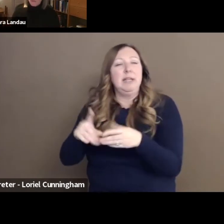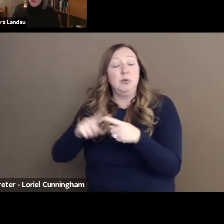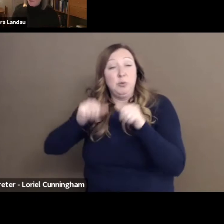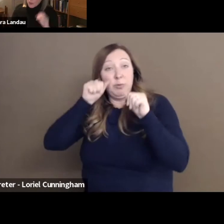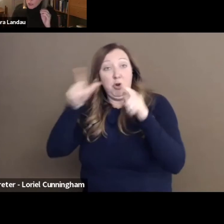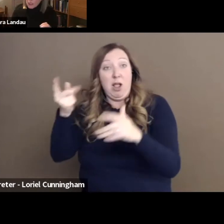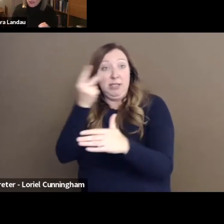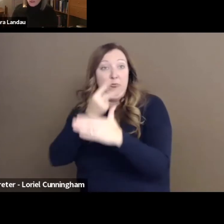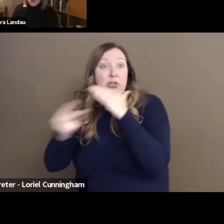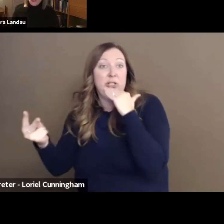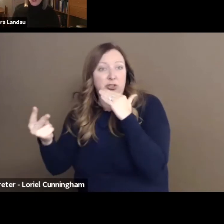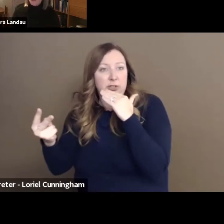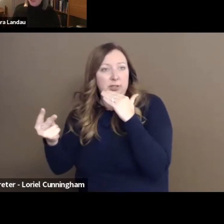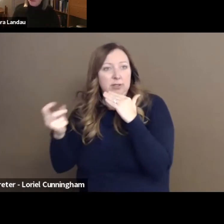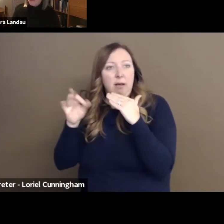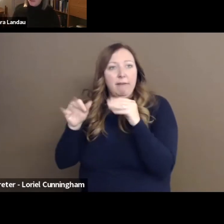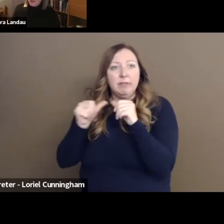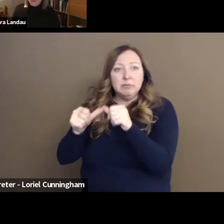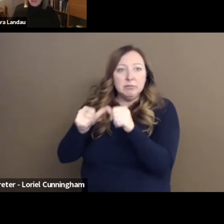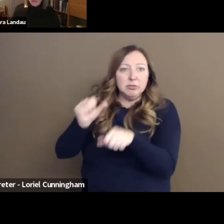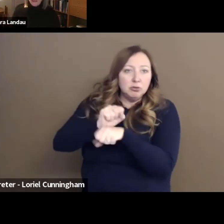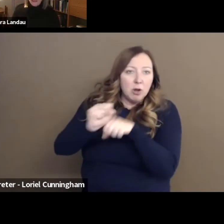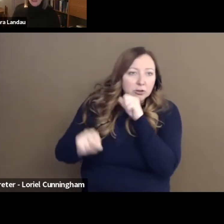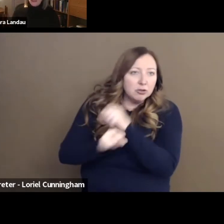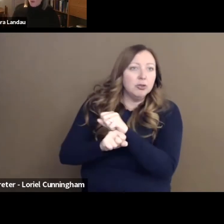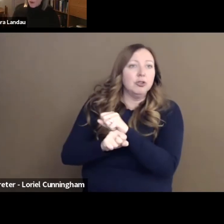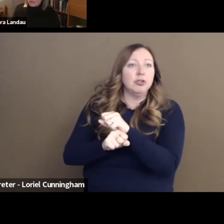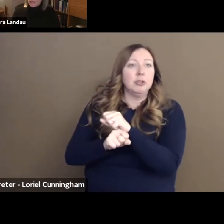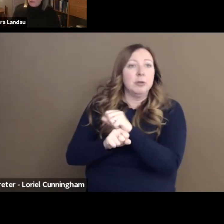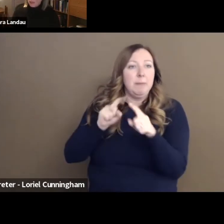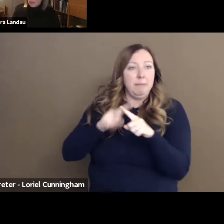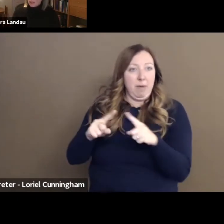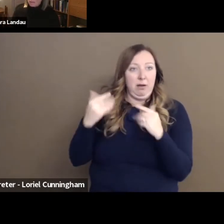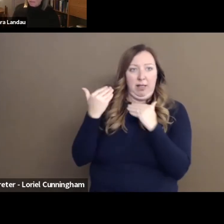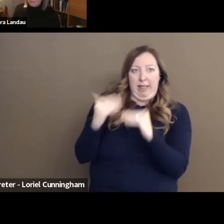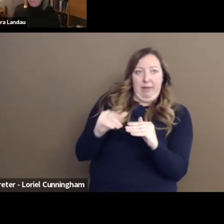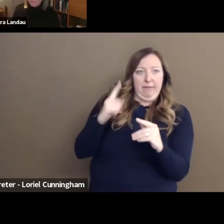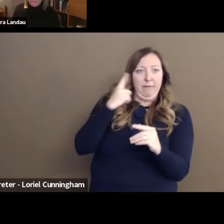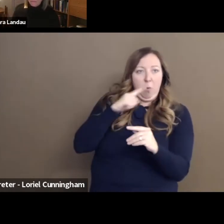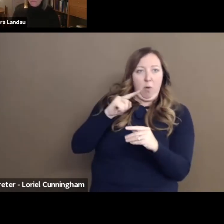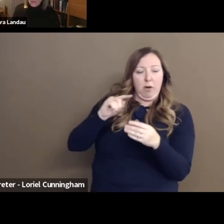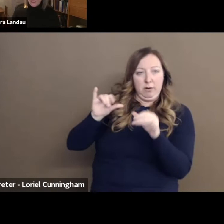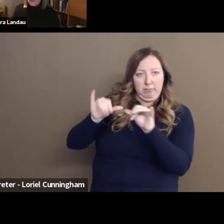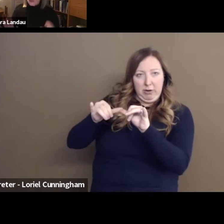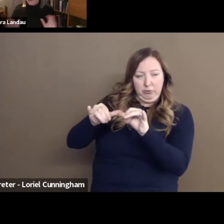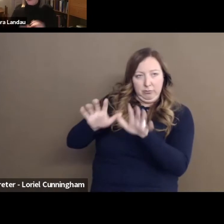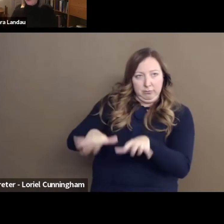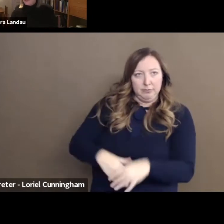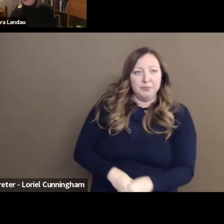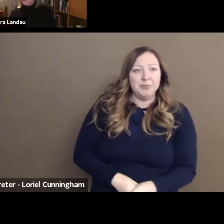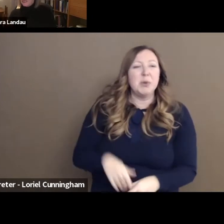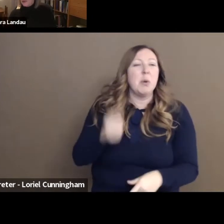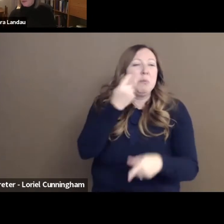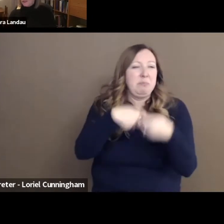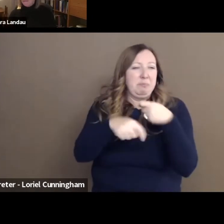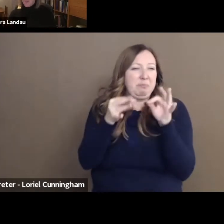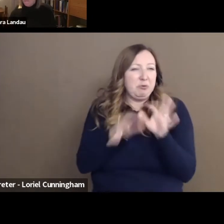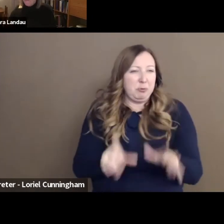of persistent structure but but there being a quantitative limits